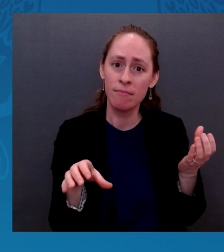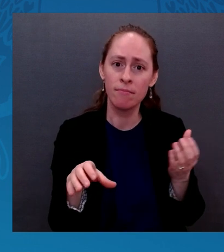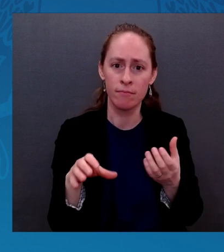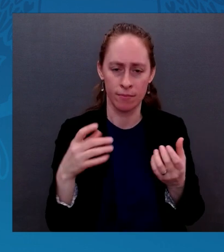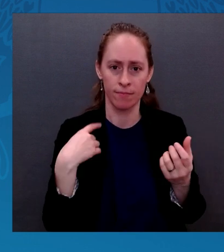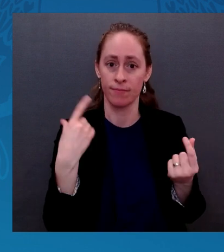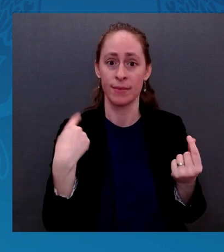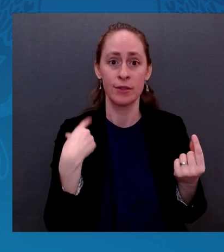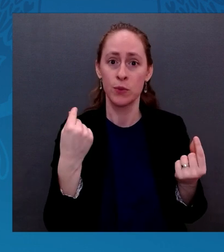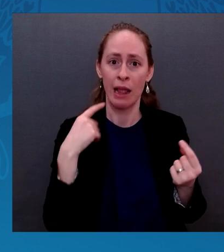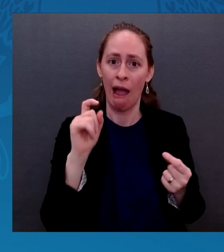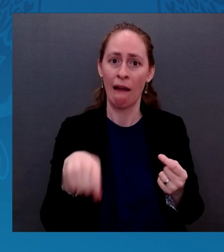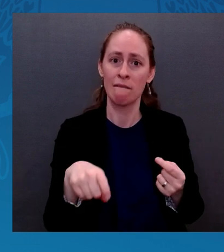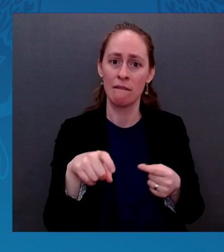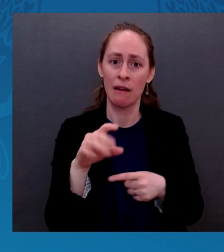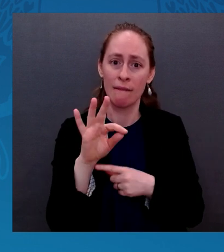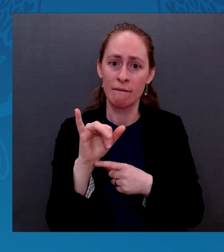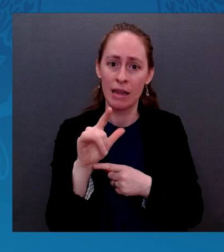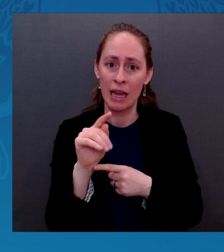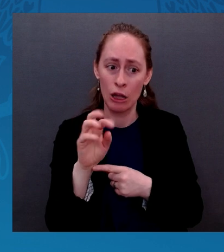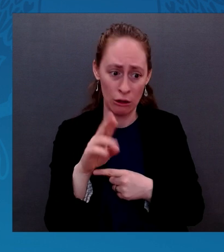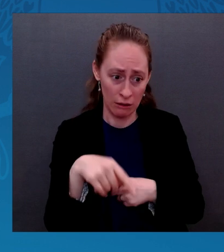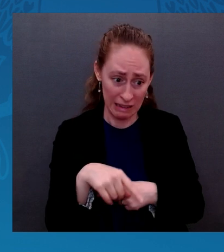So she was yelling more than the people in the community were.